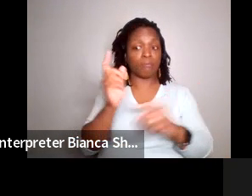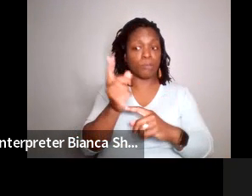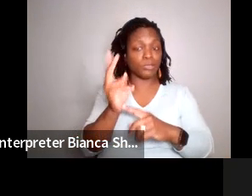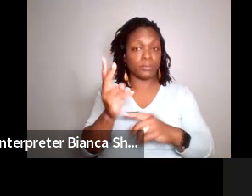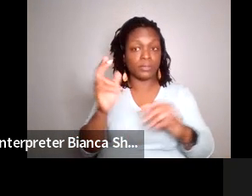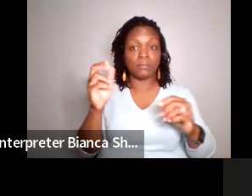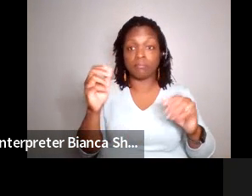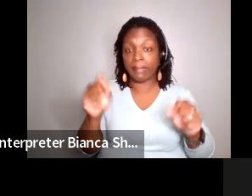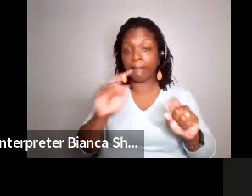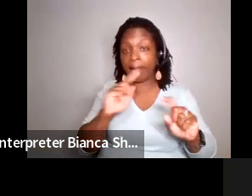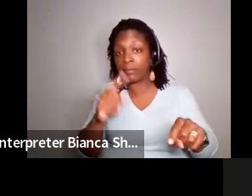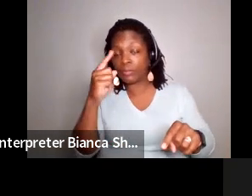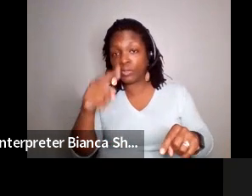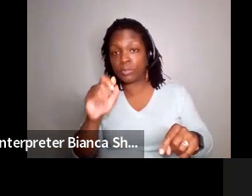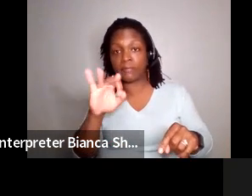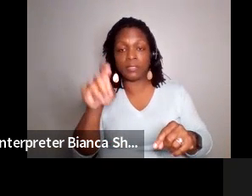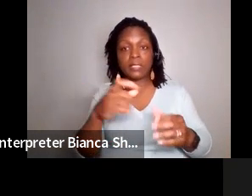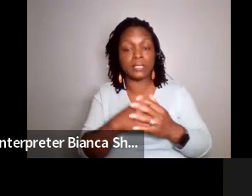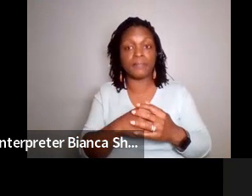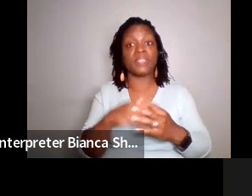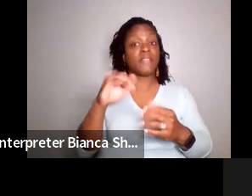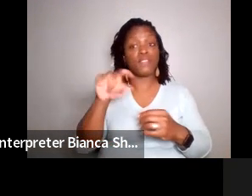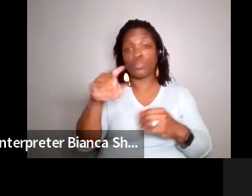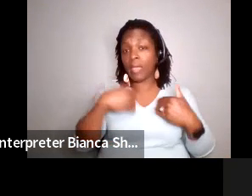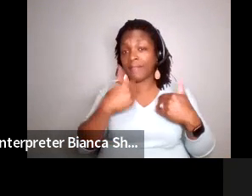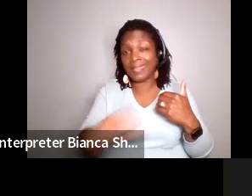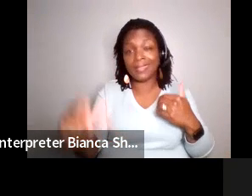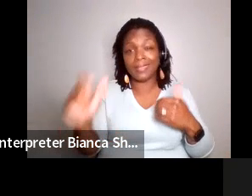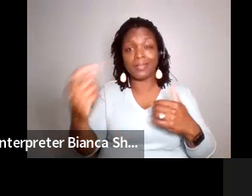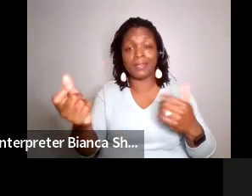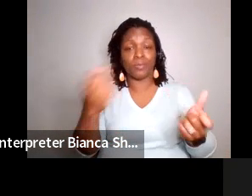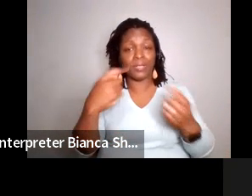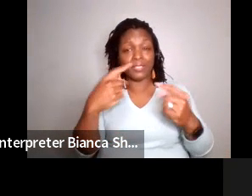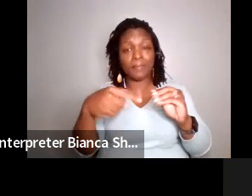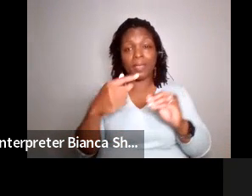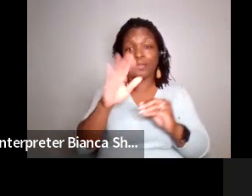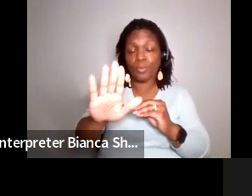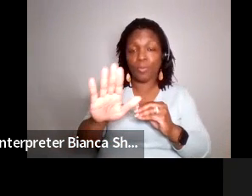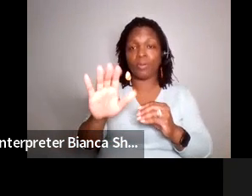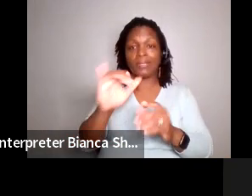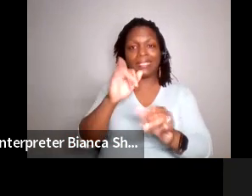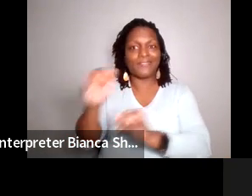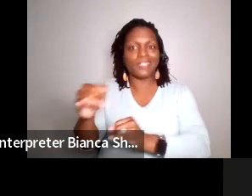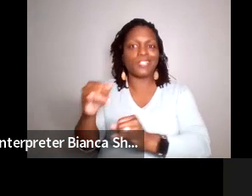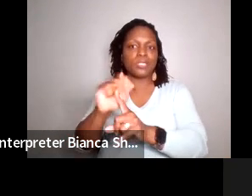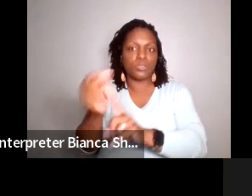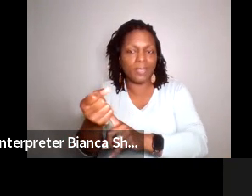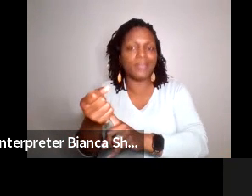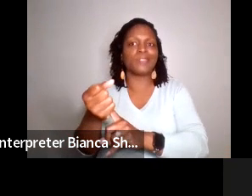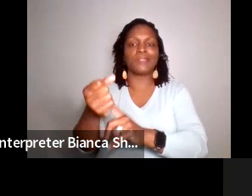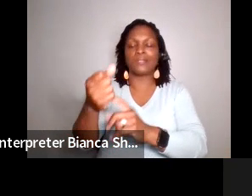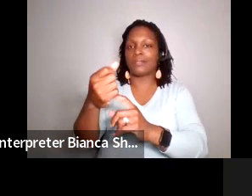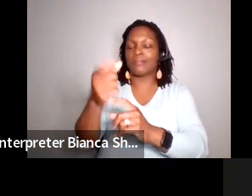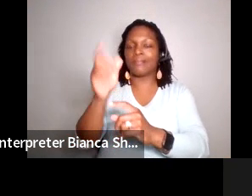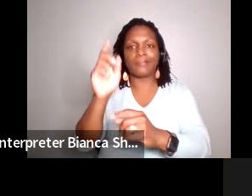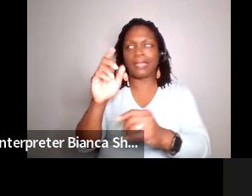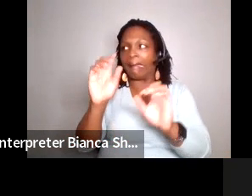Folks have if you ever have questions, though, about your own individual situation, or need guided somewhere to go.